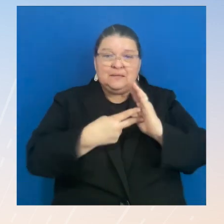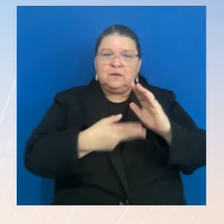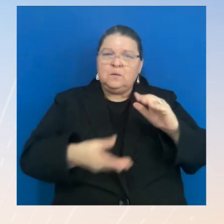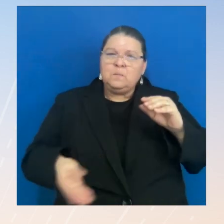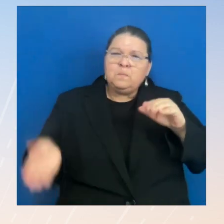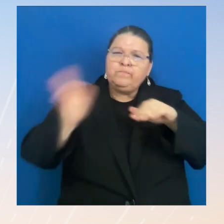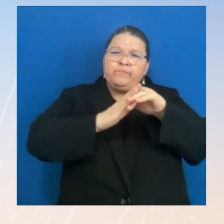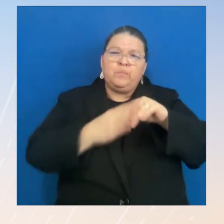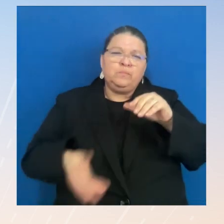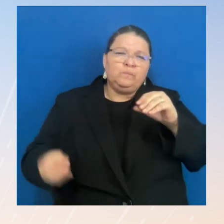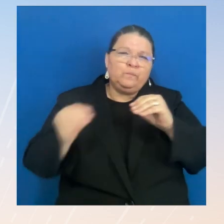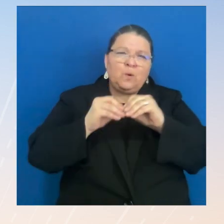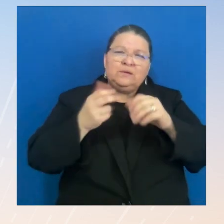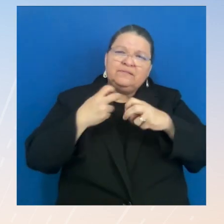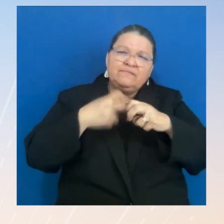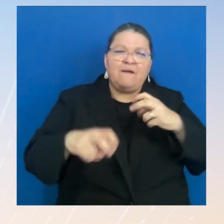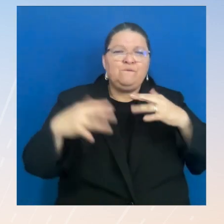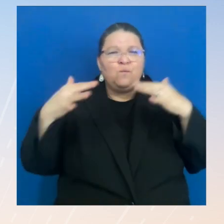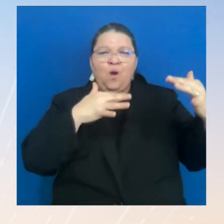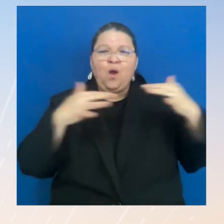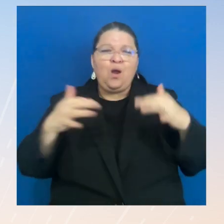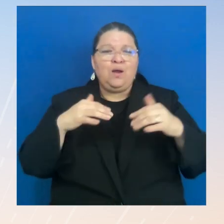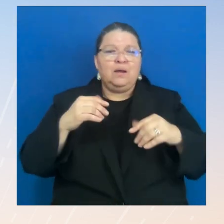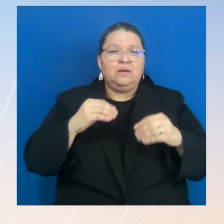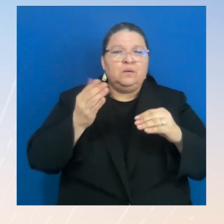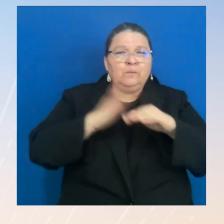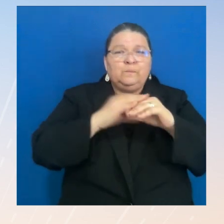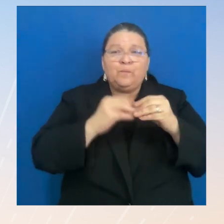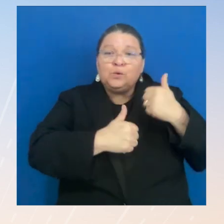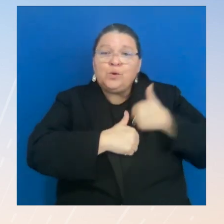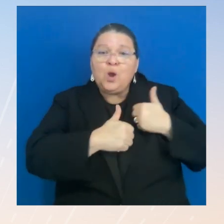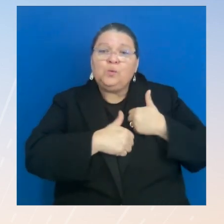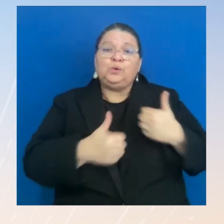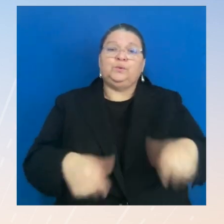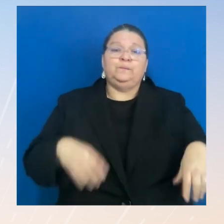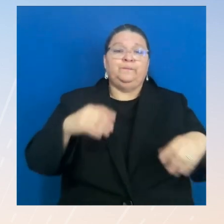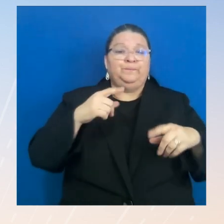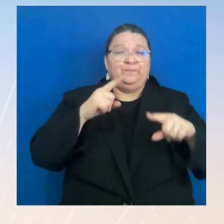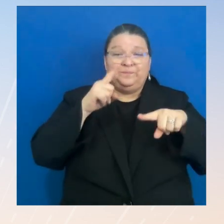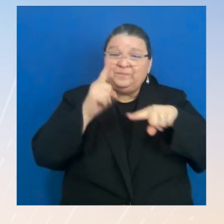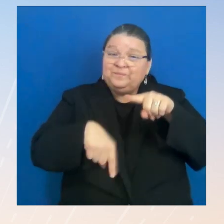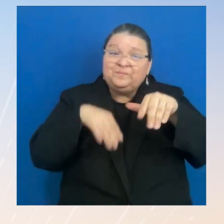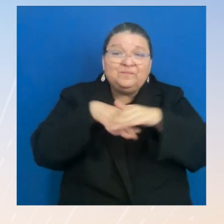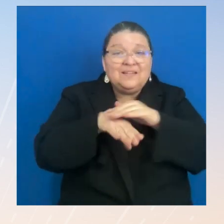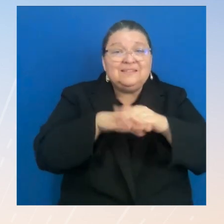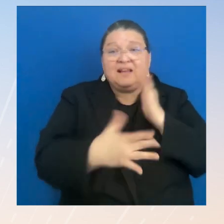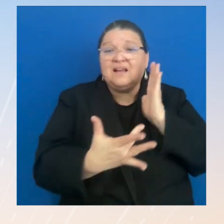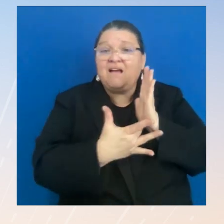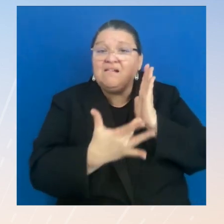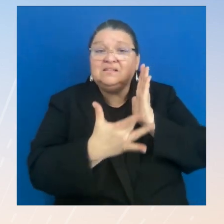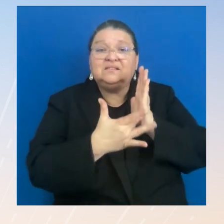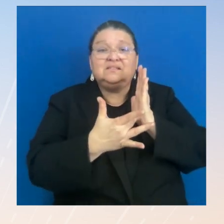to get access to the technology that he needs and wants. It has taken steps to cripple the economy -- that there's no question,